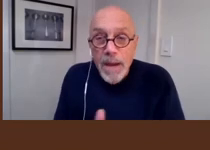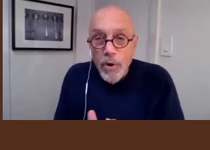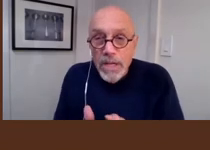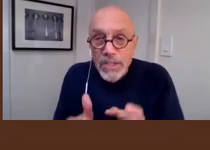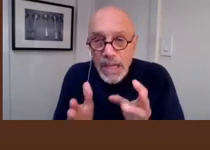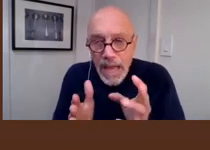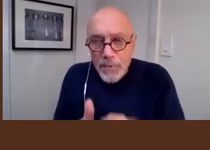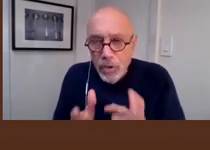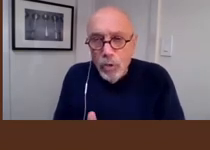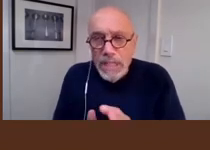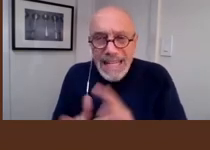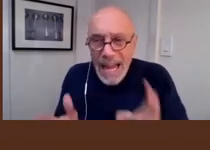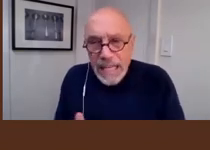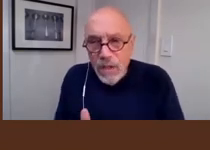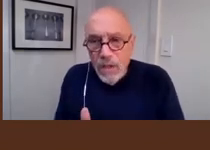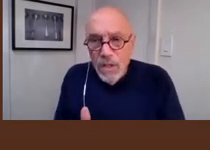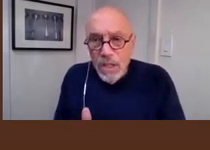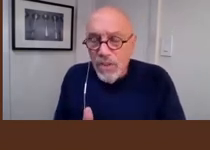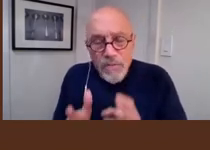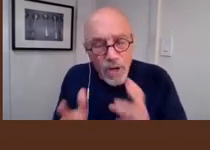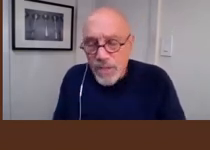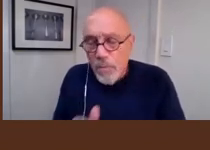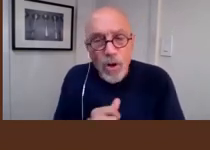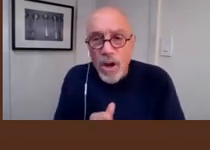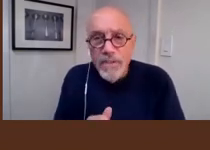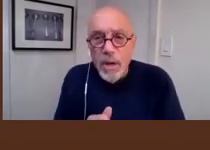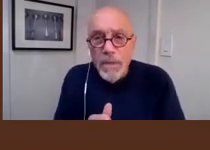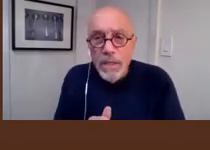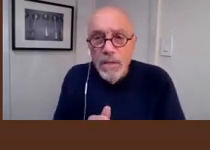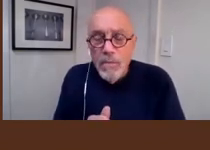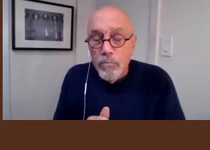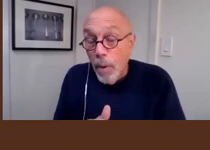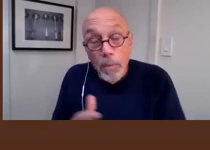but camber is absolutely tiny. It's a very small coffee company,